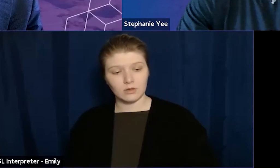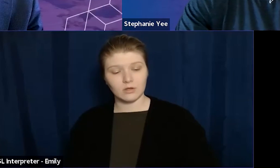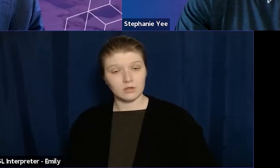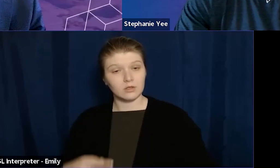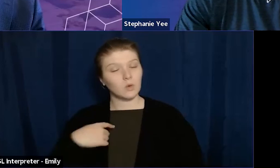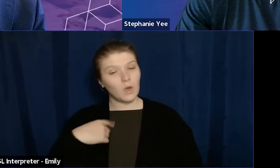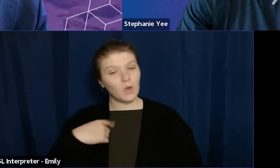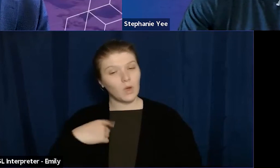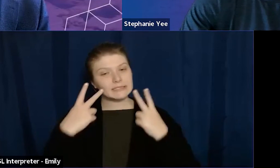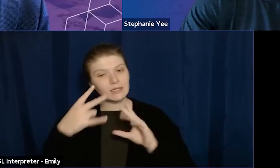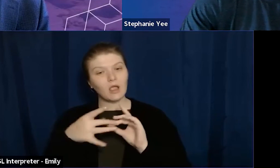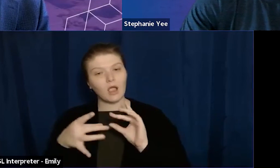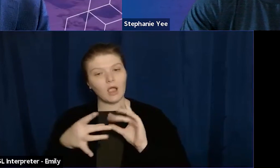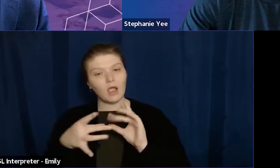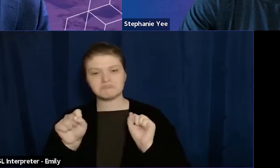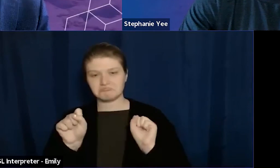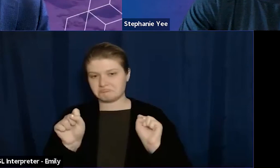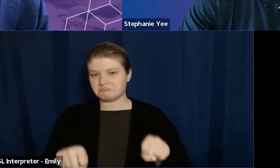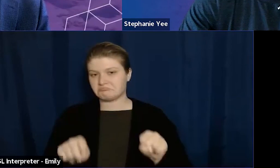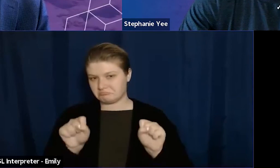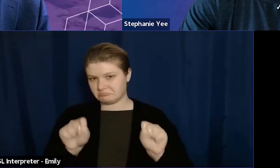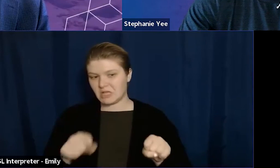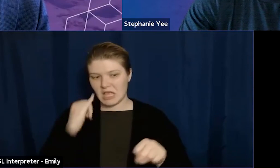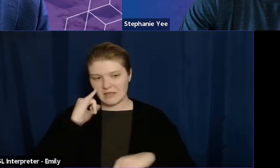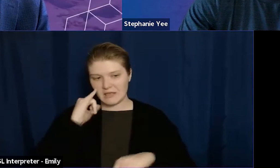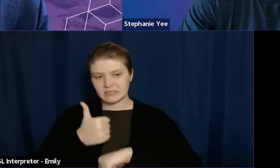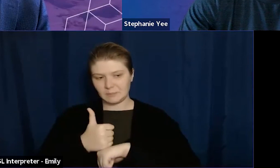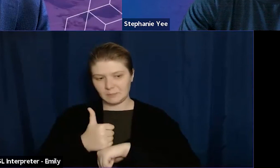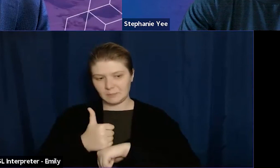I'm just double-checking with Rahma if you think that is incorrect.